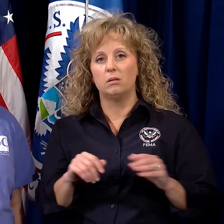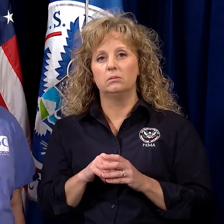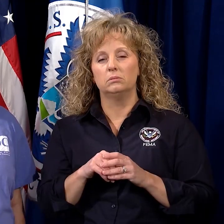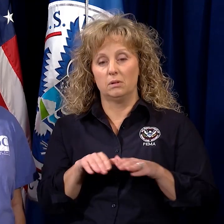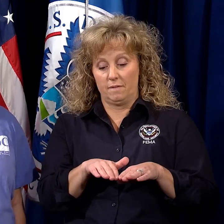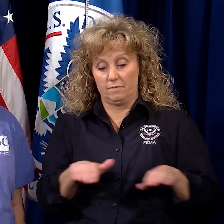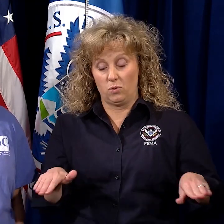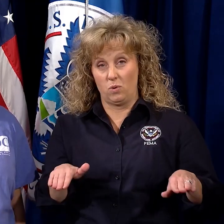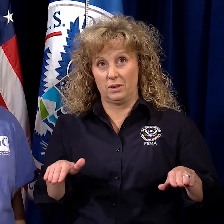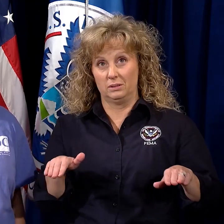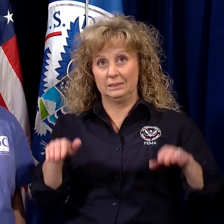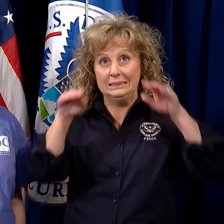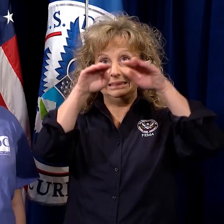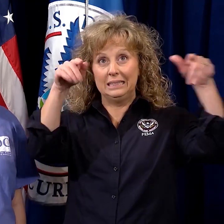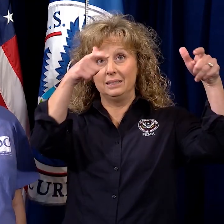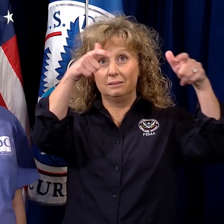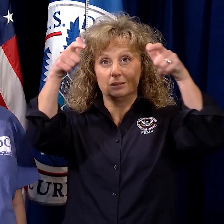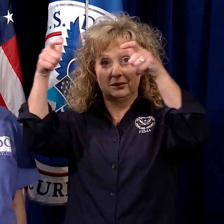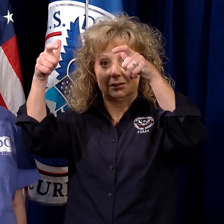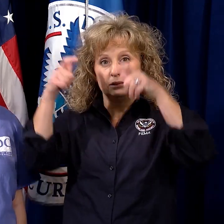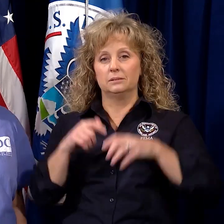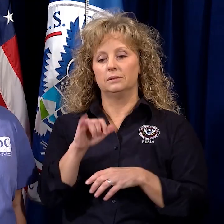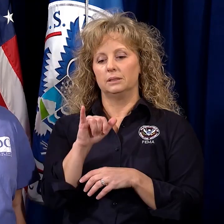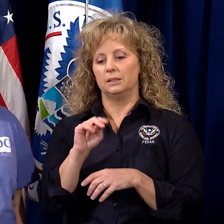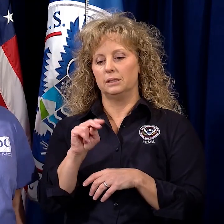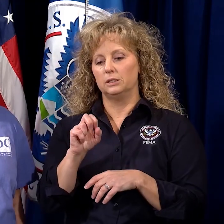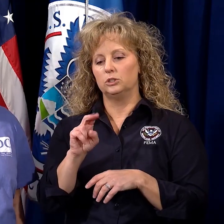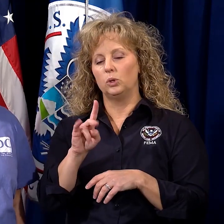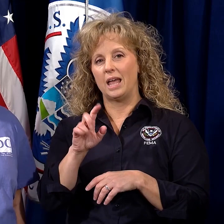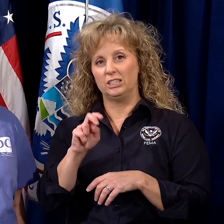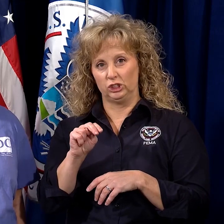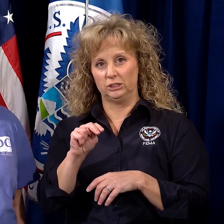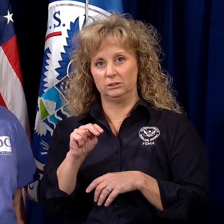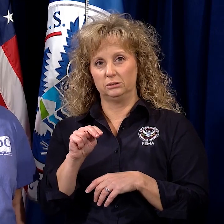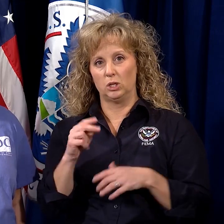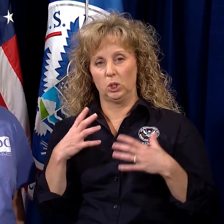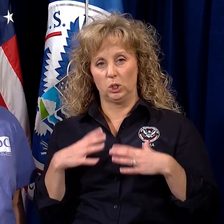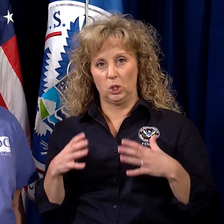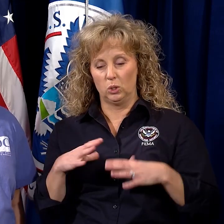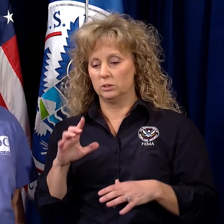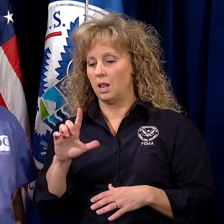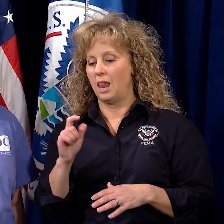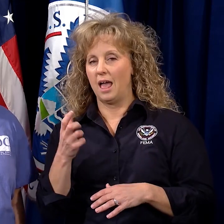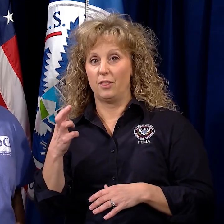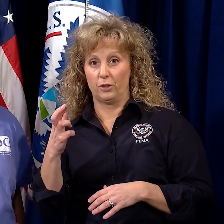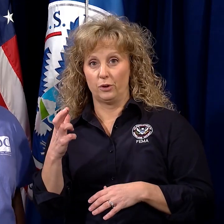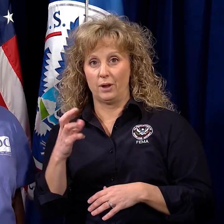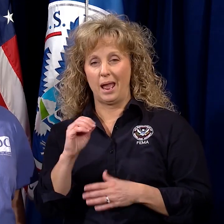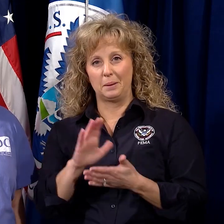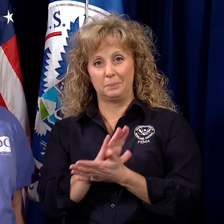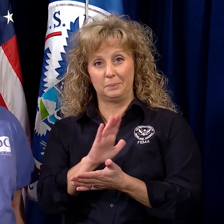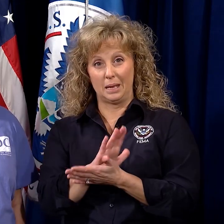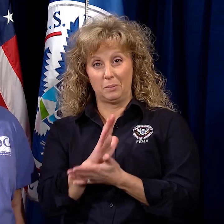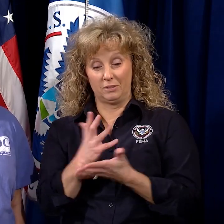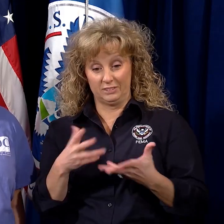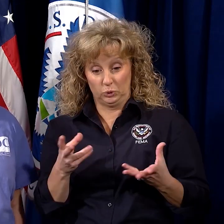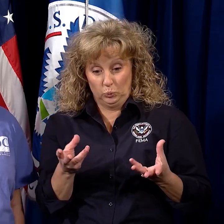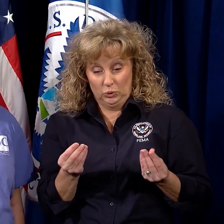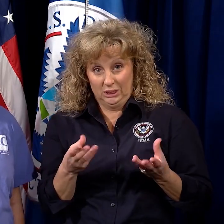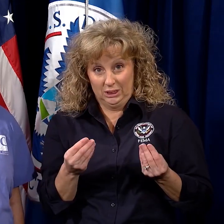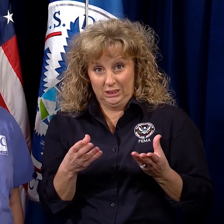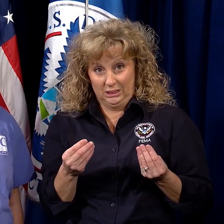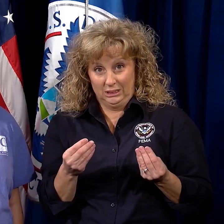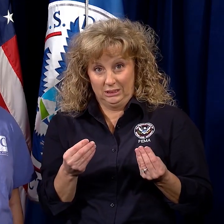flooring, ceiling tiles, insulation, clothes, leather, and paper that have been wet